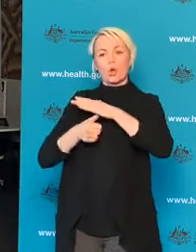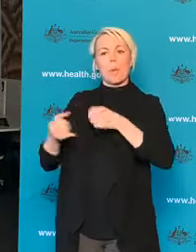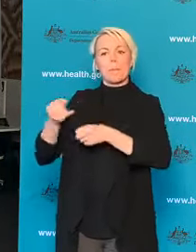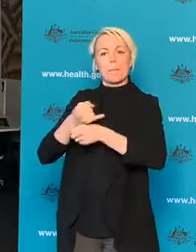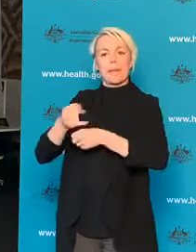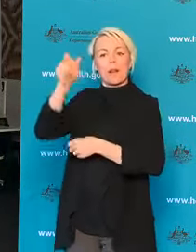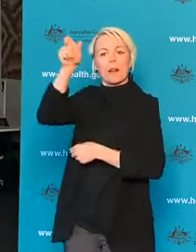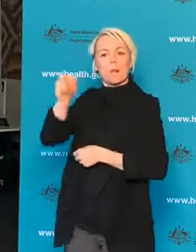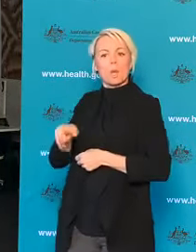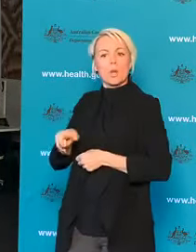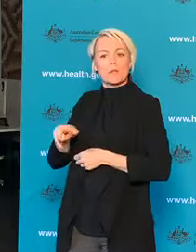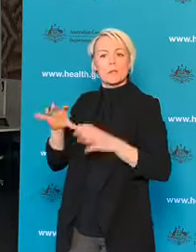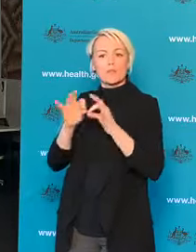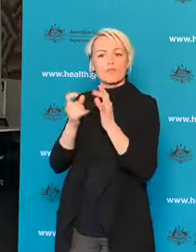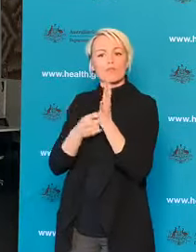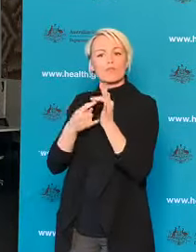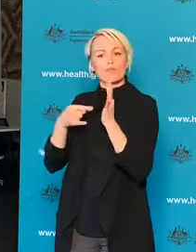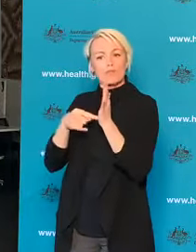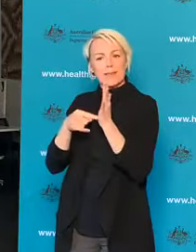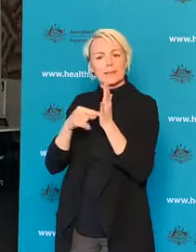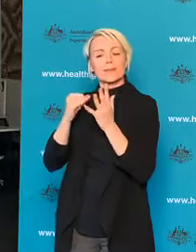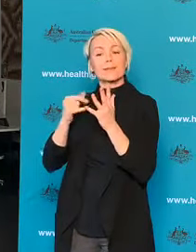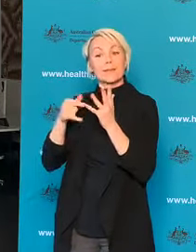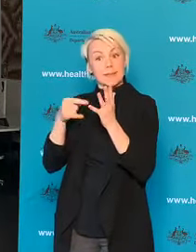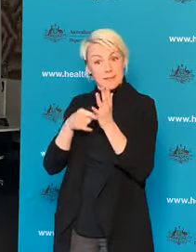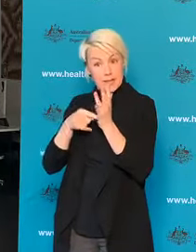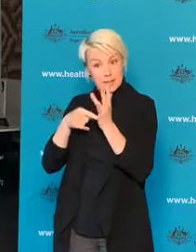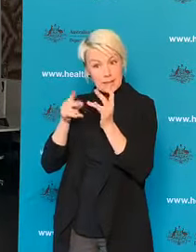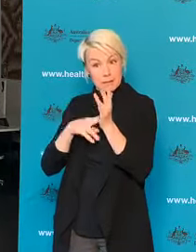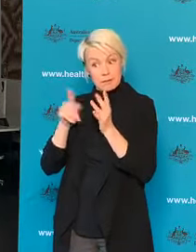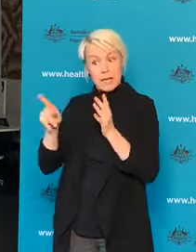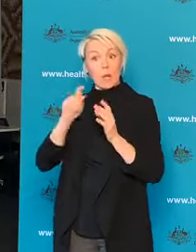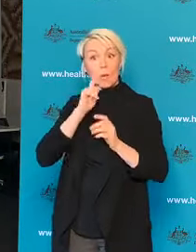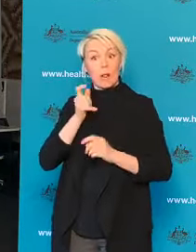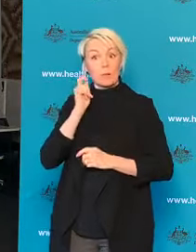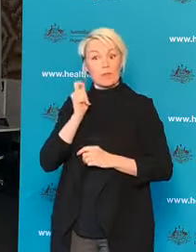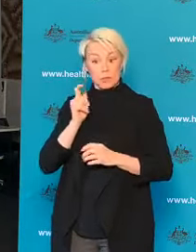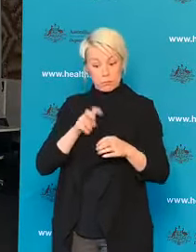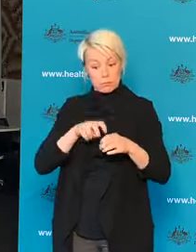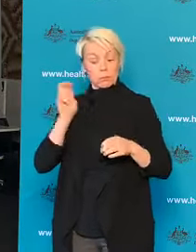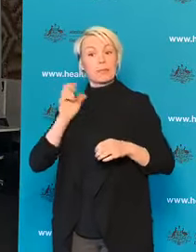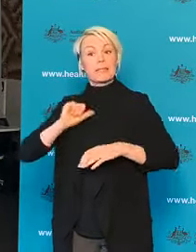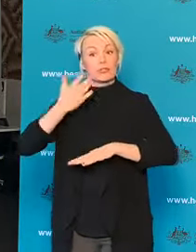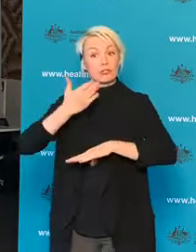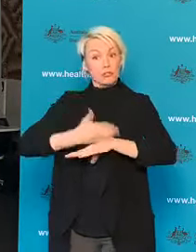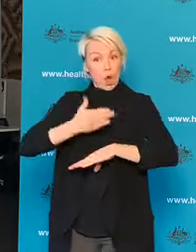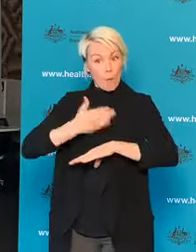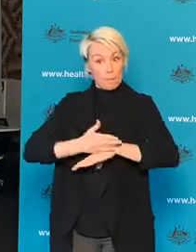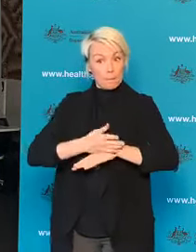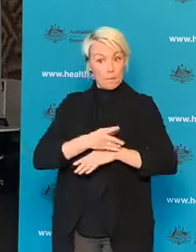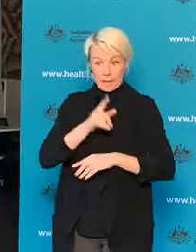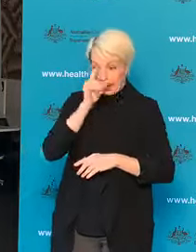Is the AHPPC been made aware of that or are you able to provide any clarity on his position? Thank you so question